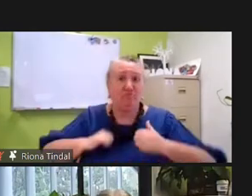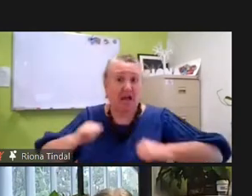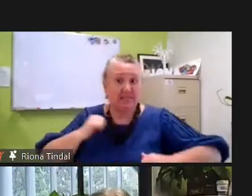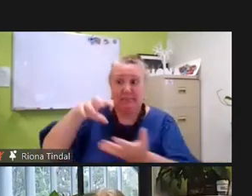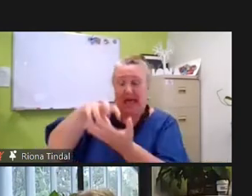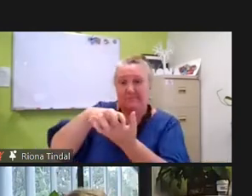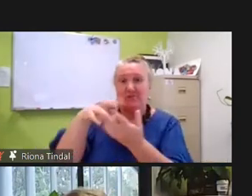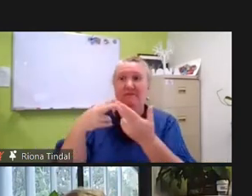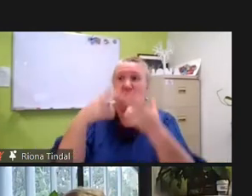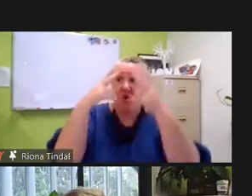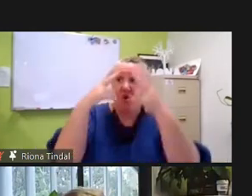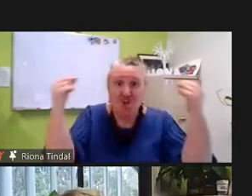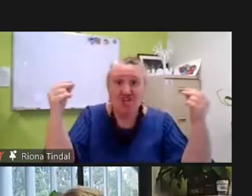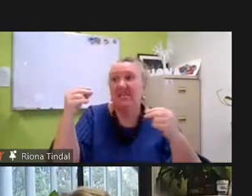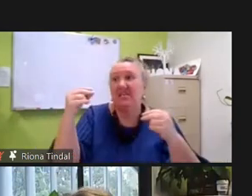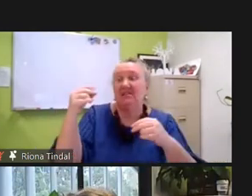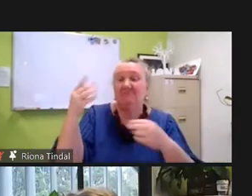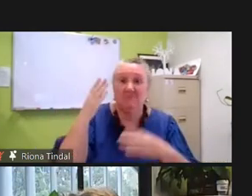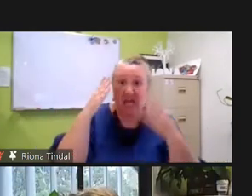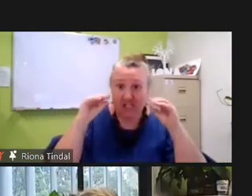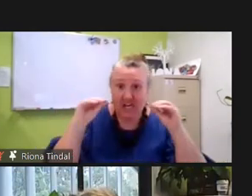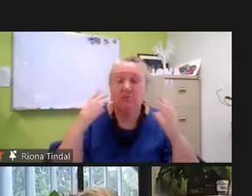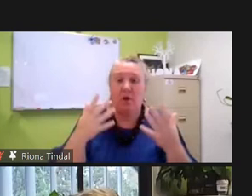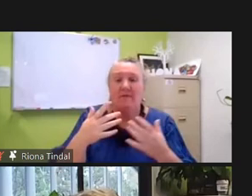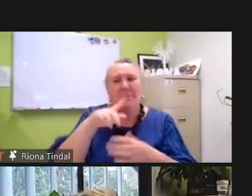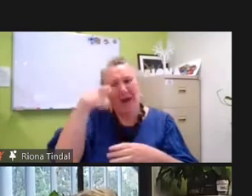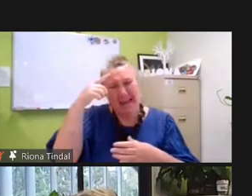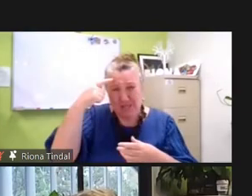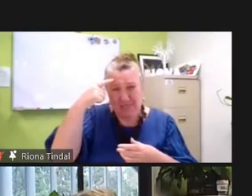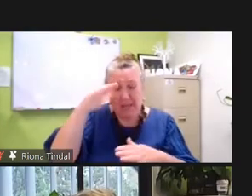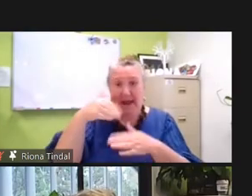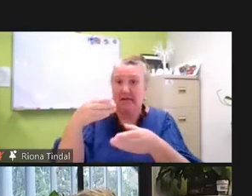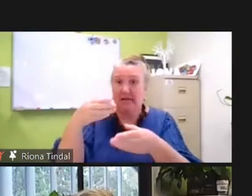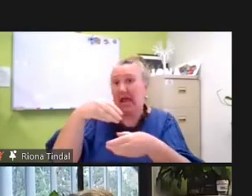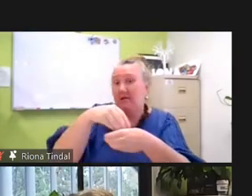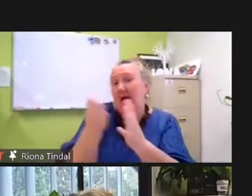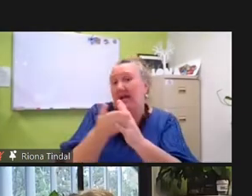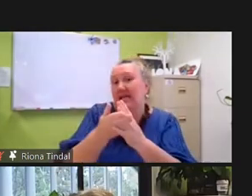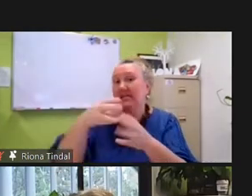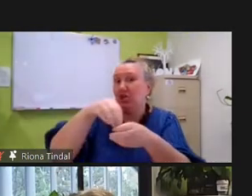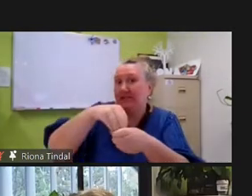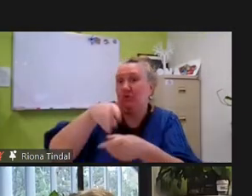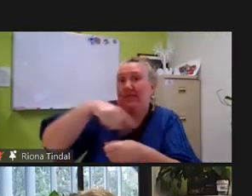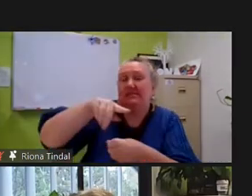need to occur. Prep placement also needs to be looked at, too. You need to think about, I guess,